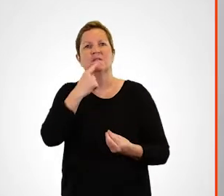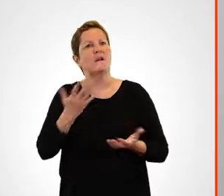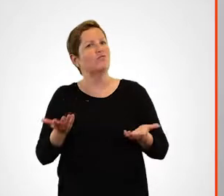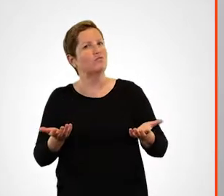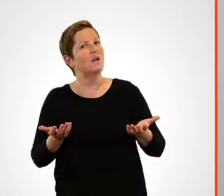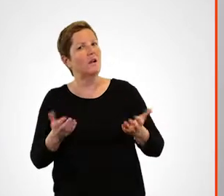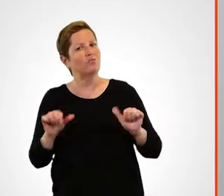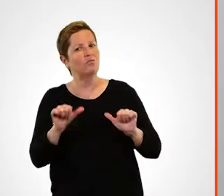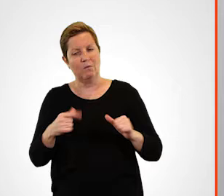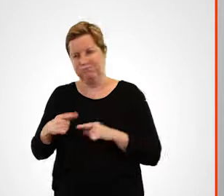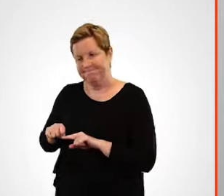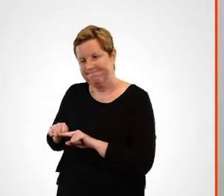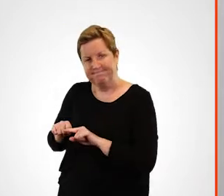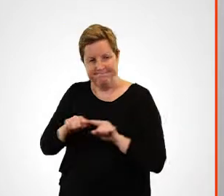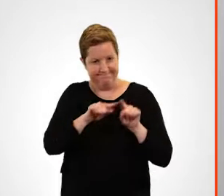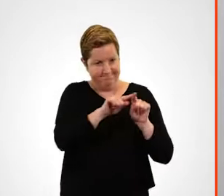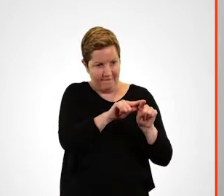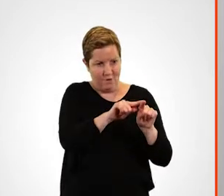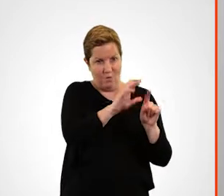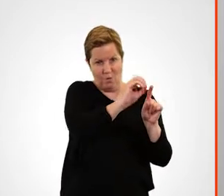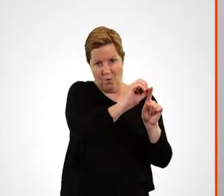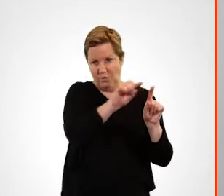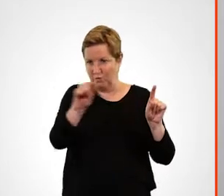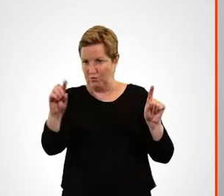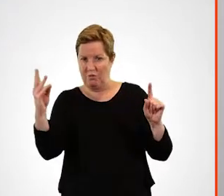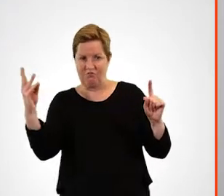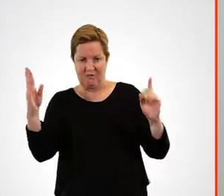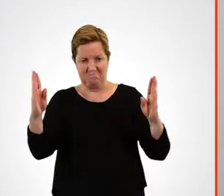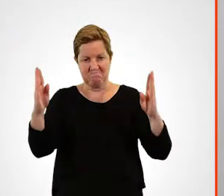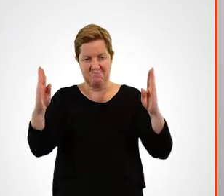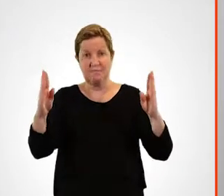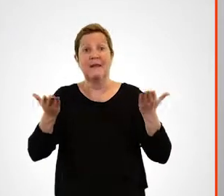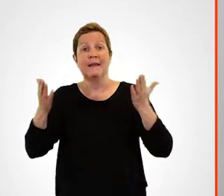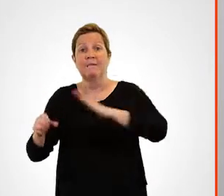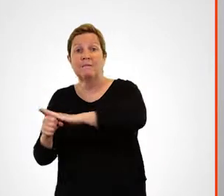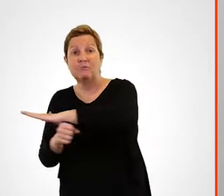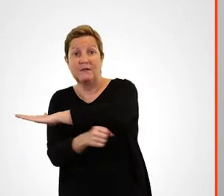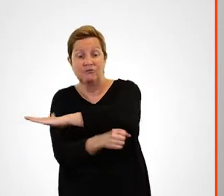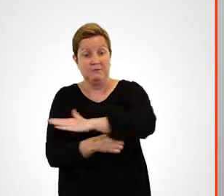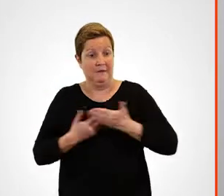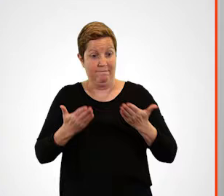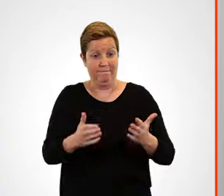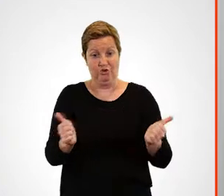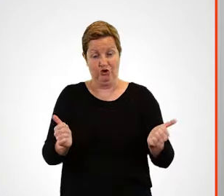we've tracked our child over three or so years, we've given them these foundations, it is now time